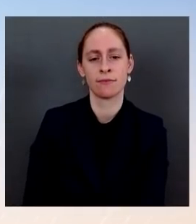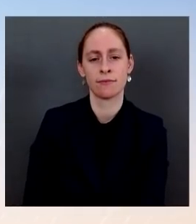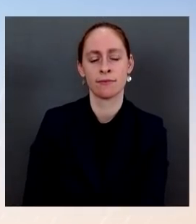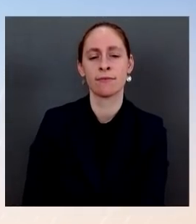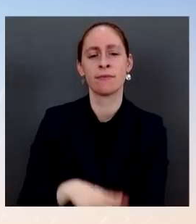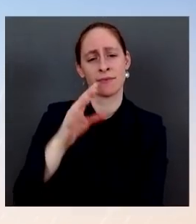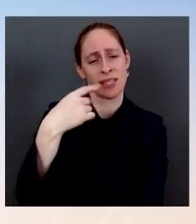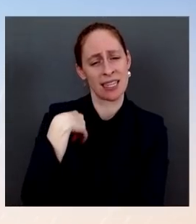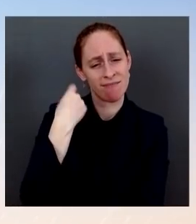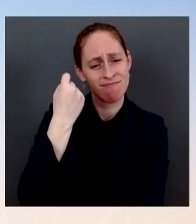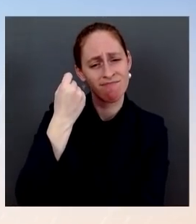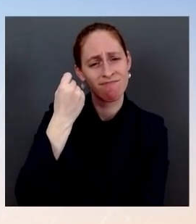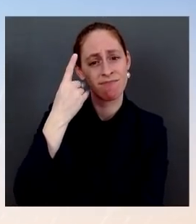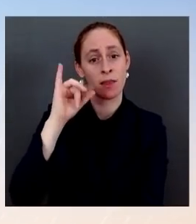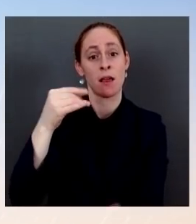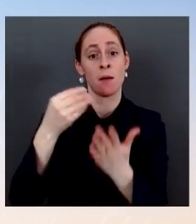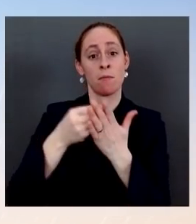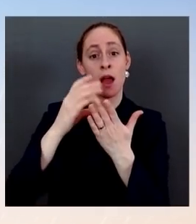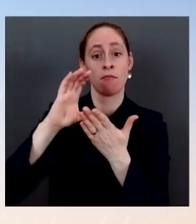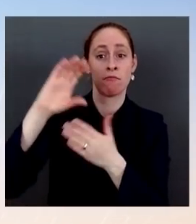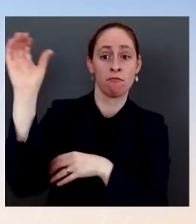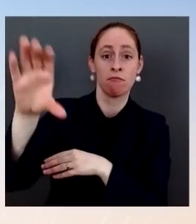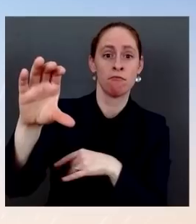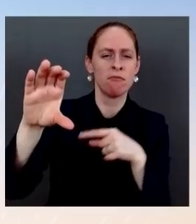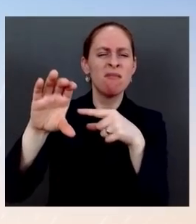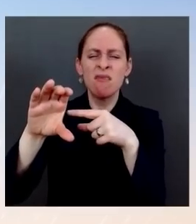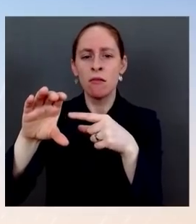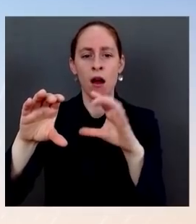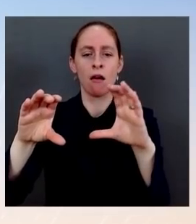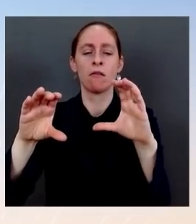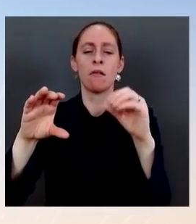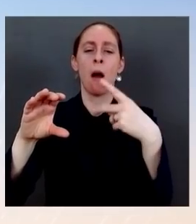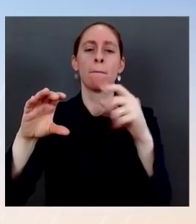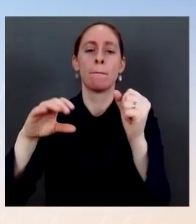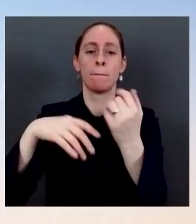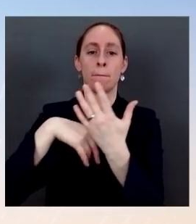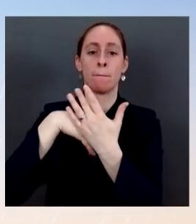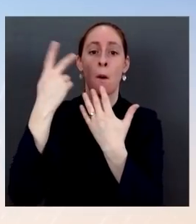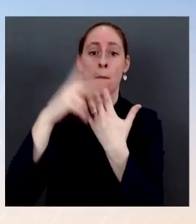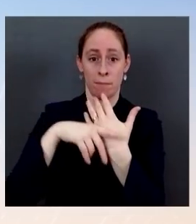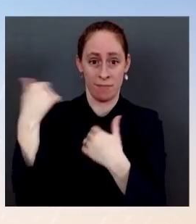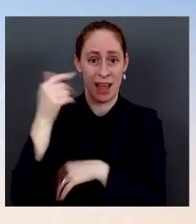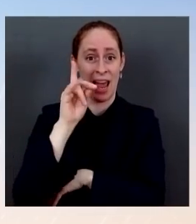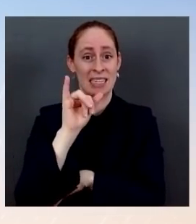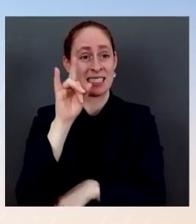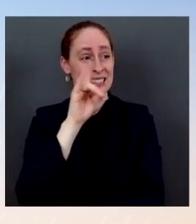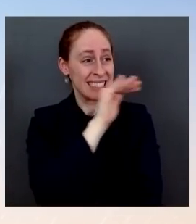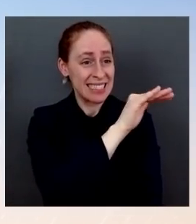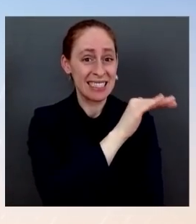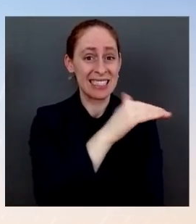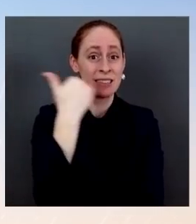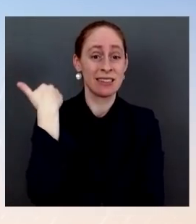Obviously, we'd love to get that passed in the budget next year. We'd love to continue to step up a range of the programs we've had around the country --